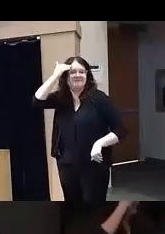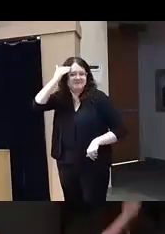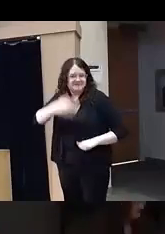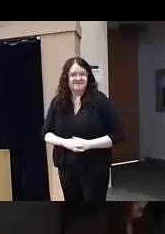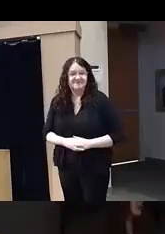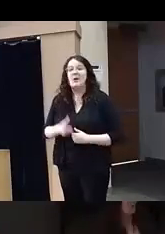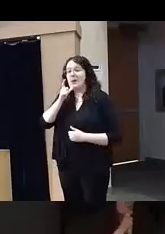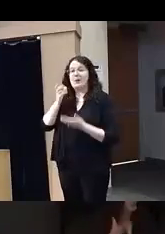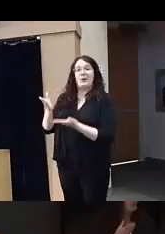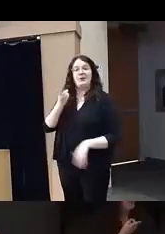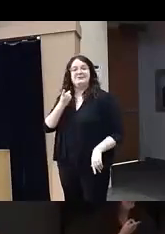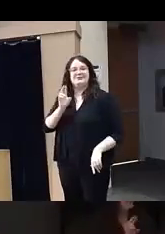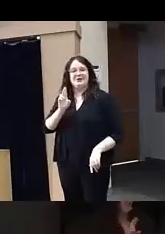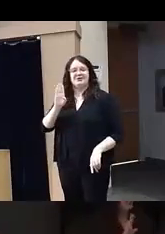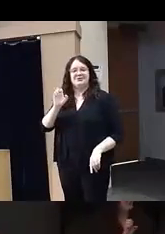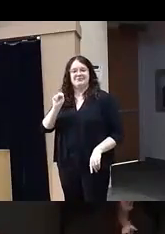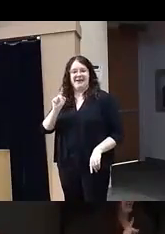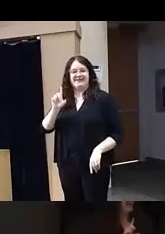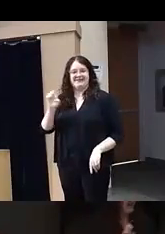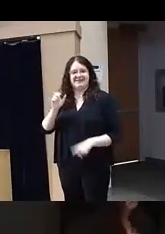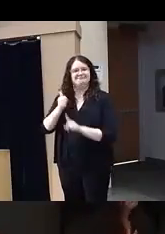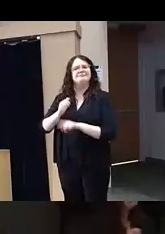um it's Dr Ben Lee who is the John Romano professor and chair of our